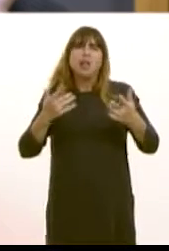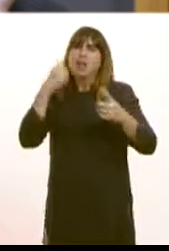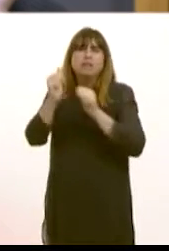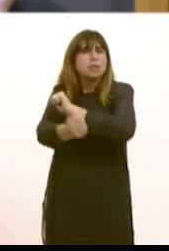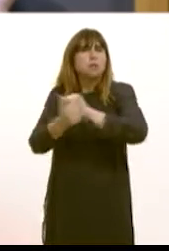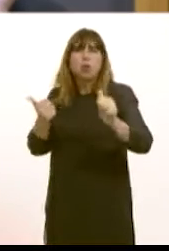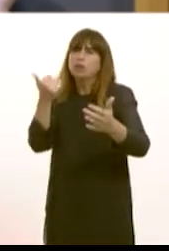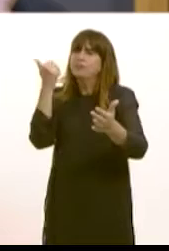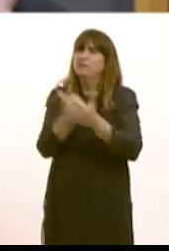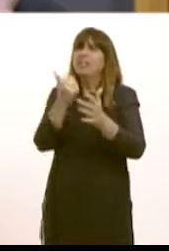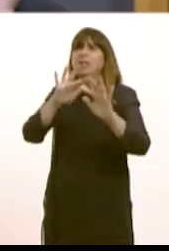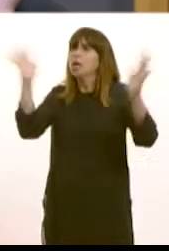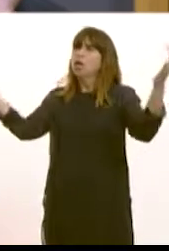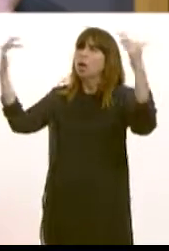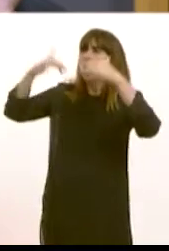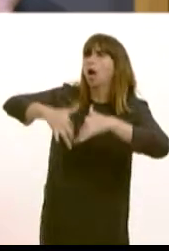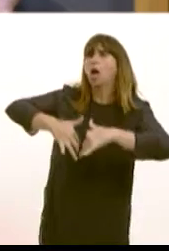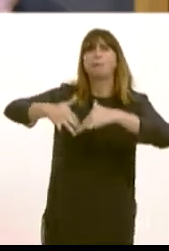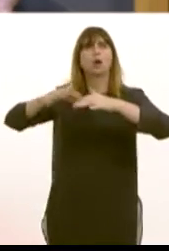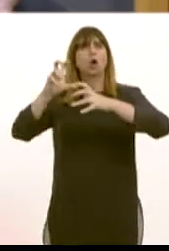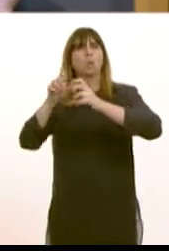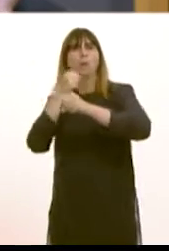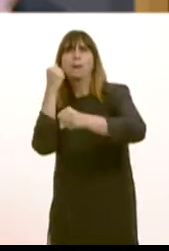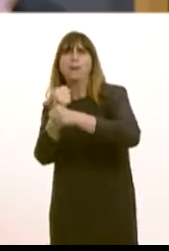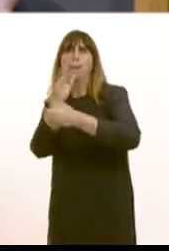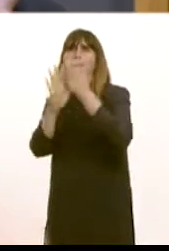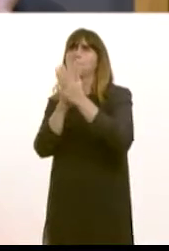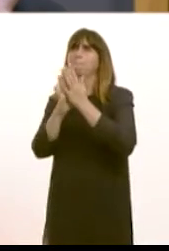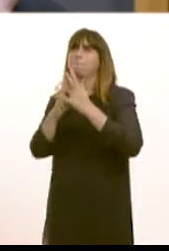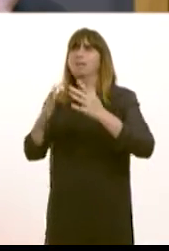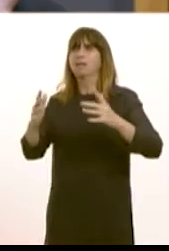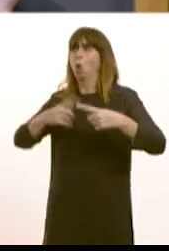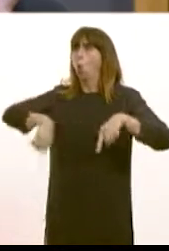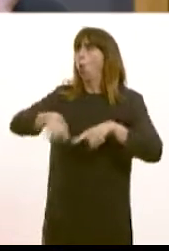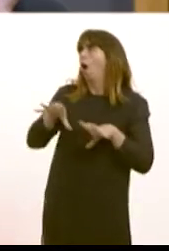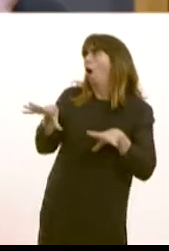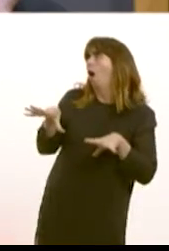This is in a long line of projects that the Government has poured cold water on: M4 improvements,